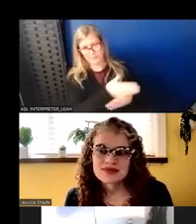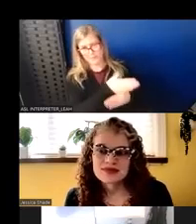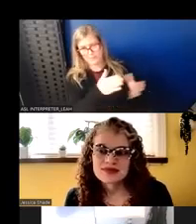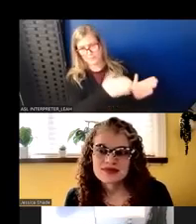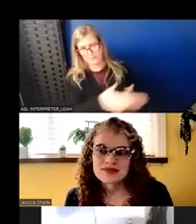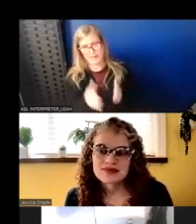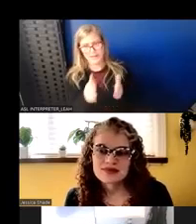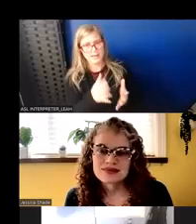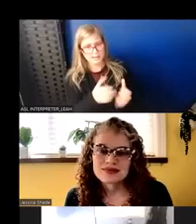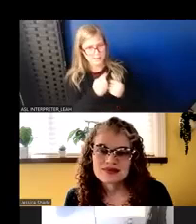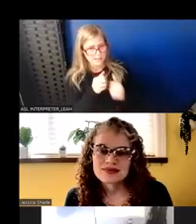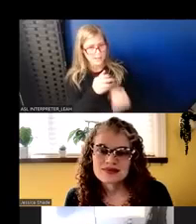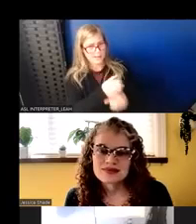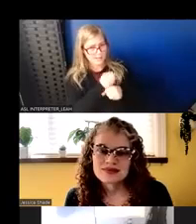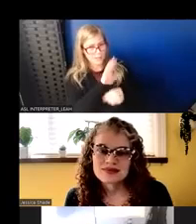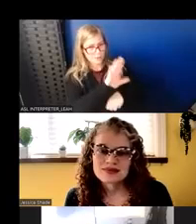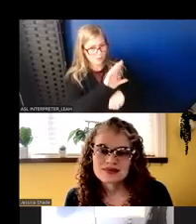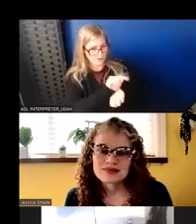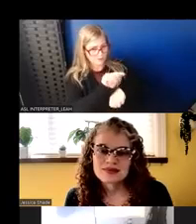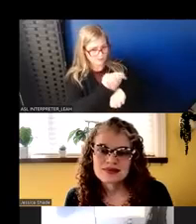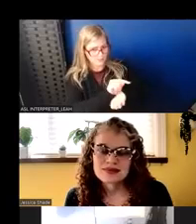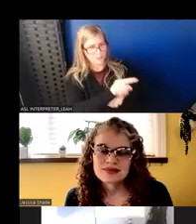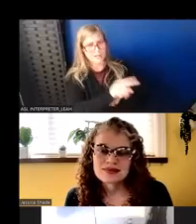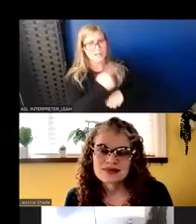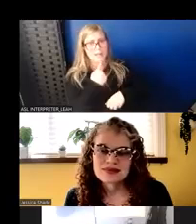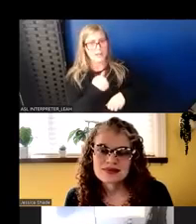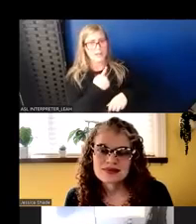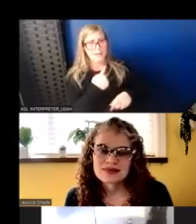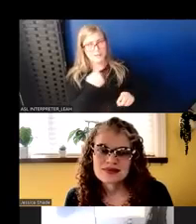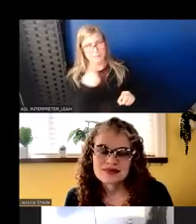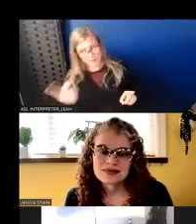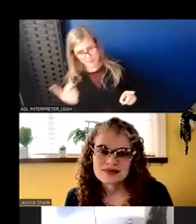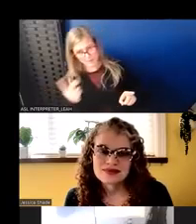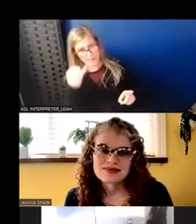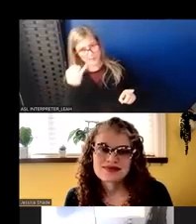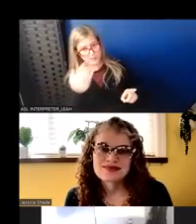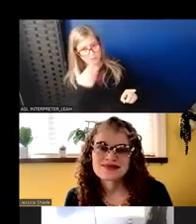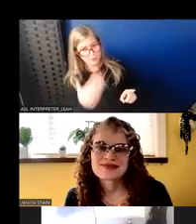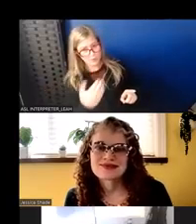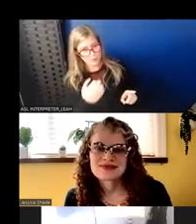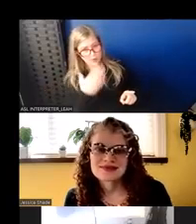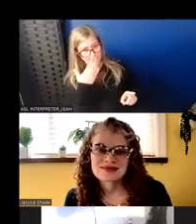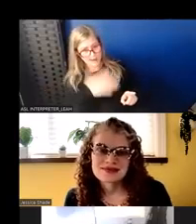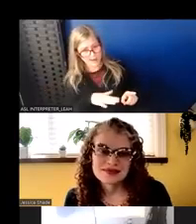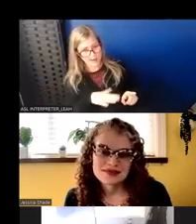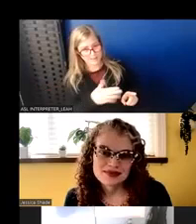They're going to tell you if they think our idea is good or bad. You're going to bring that back to us. A regular meeting with us.